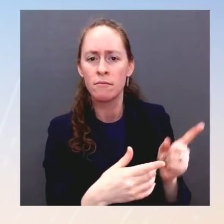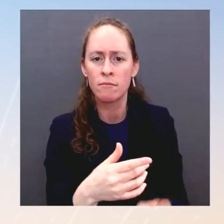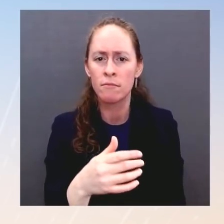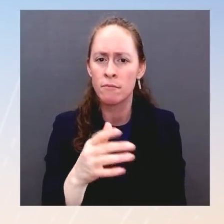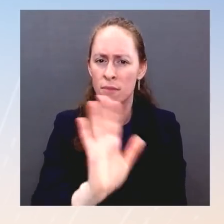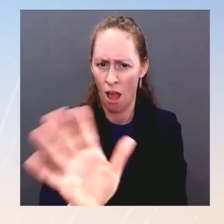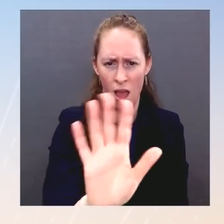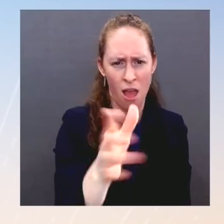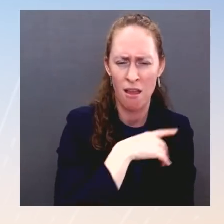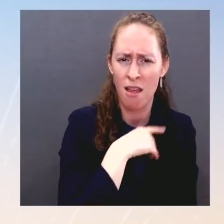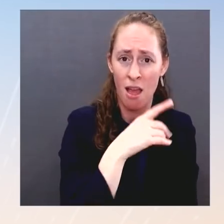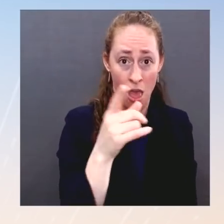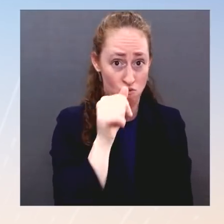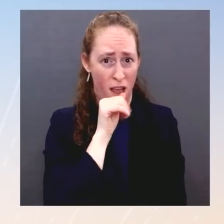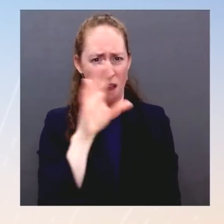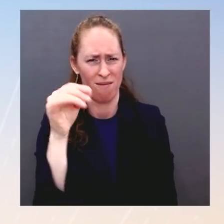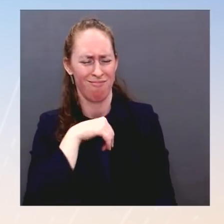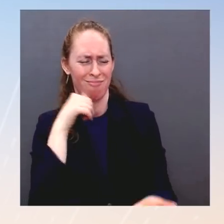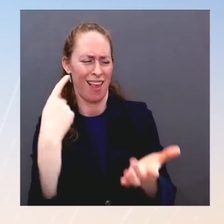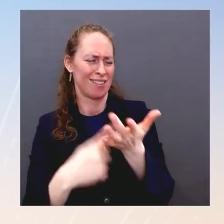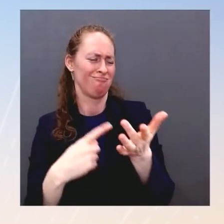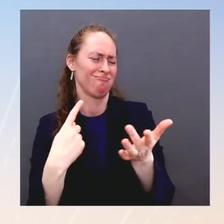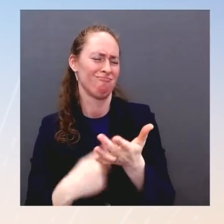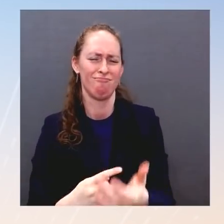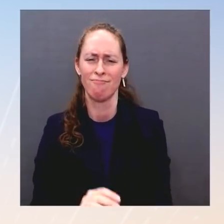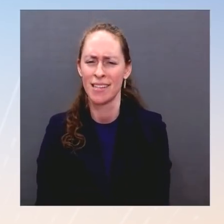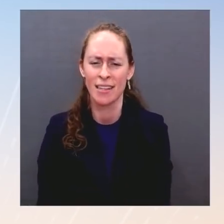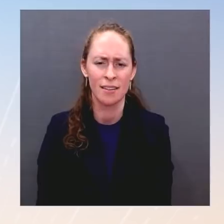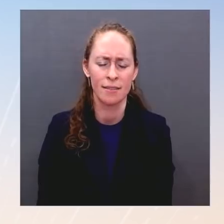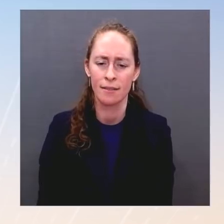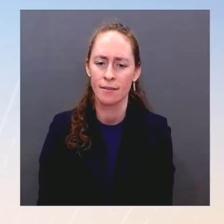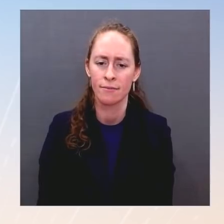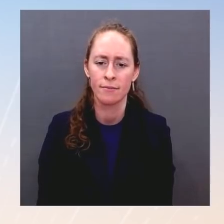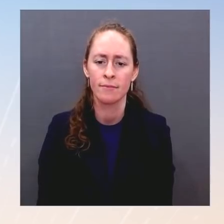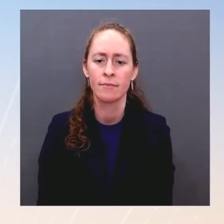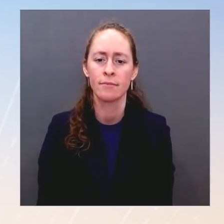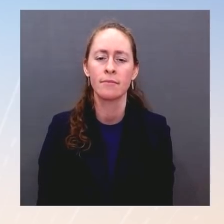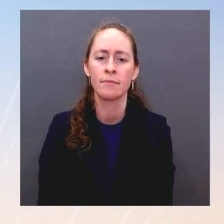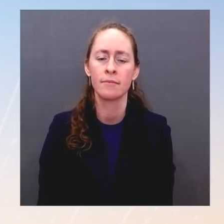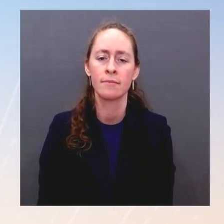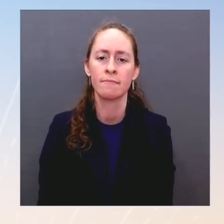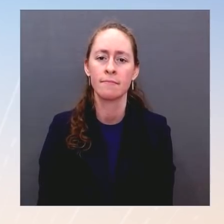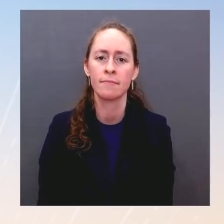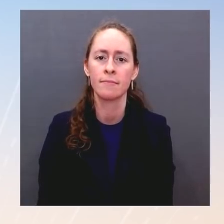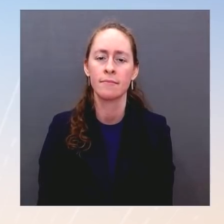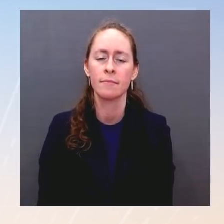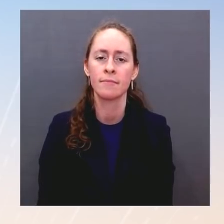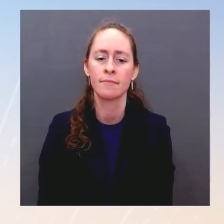of the President's State of the Union? I mean, obviously, with the crisis in Ukraine, I know that you -- you're not going to be able to preview that.